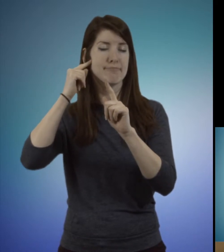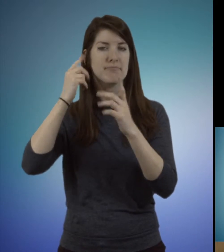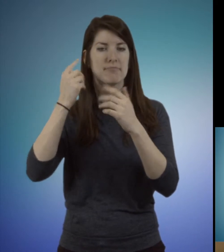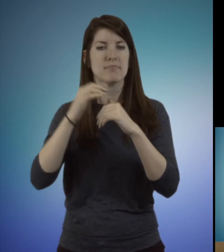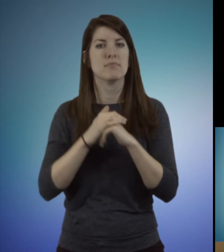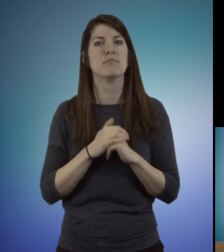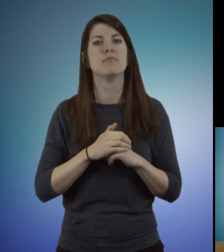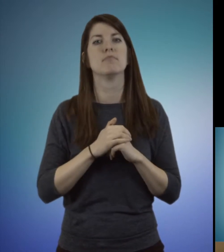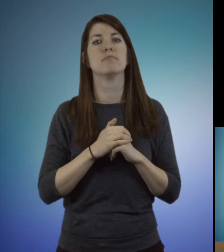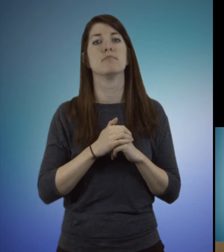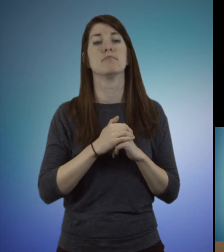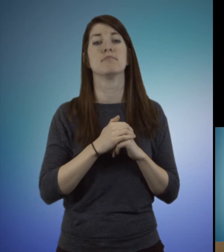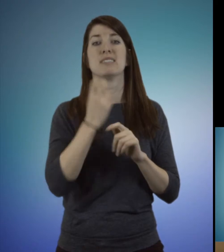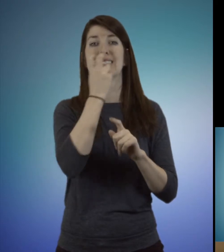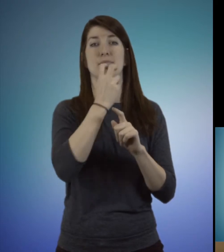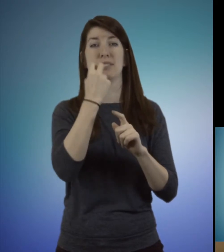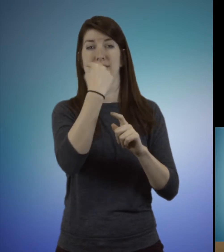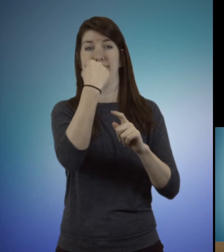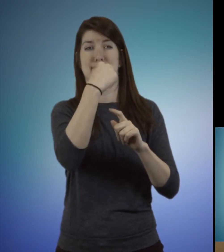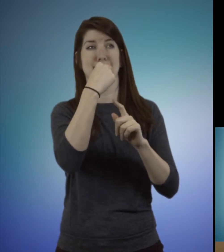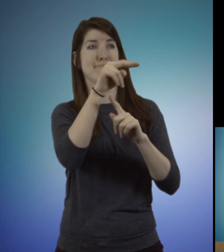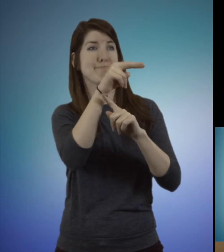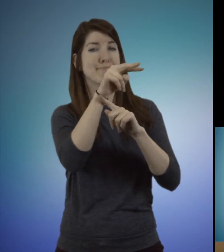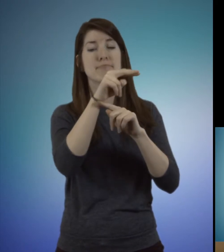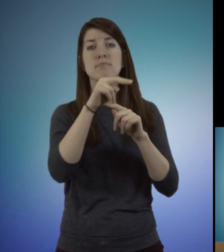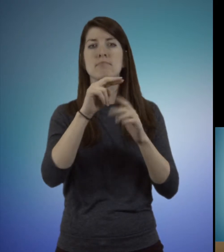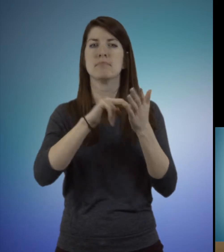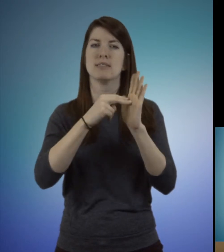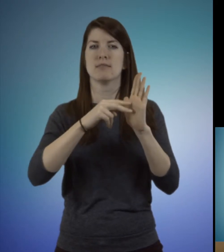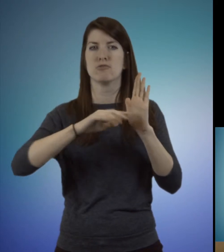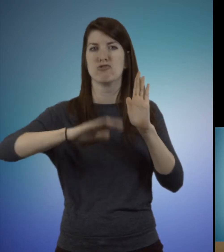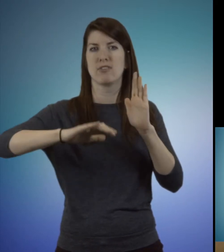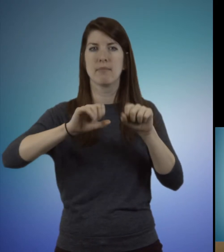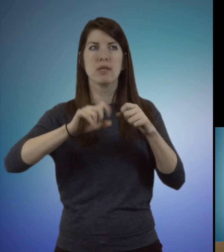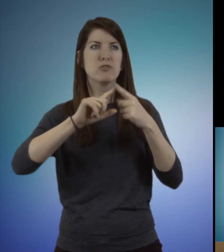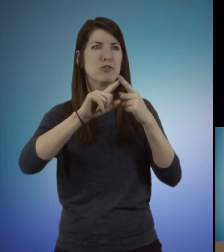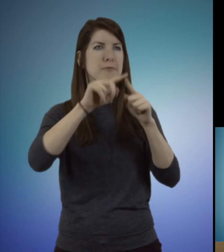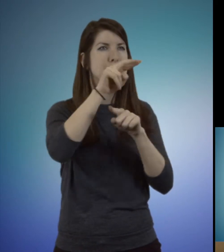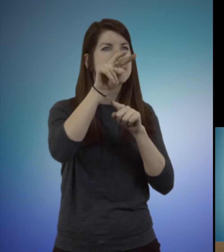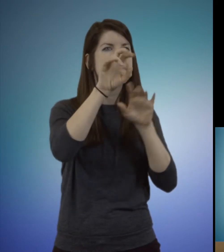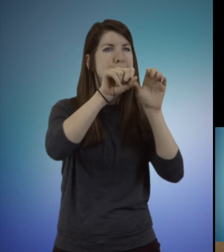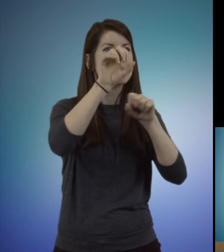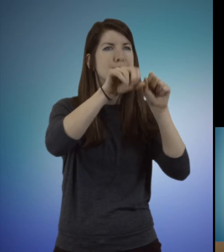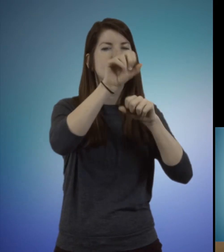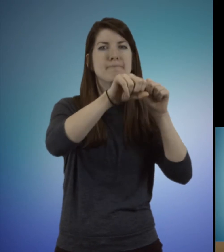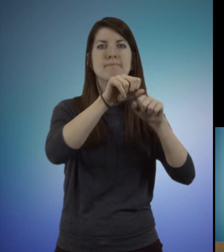Speech reading refers to a child's ability to read the lips of somebody else when communicating.